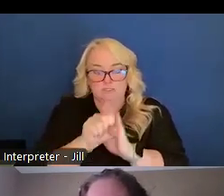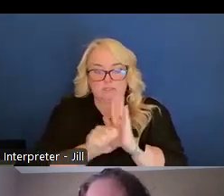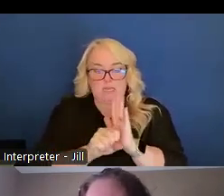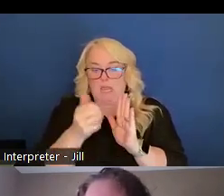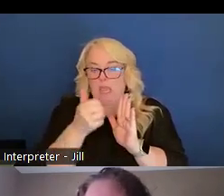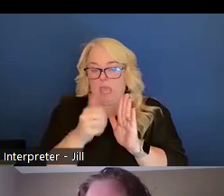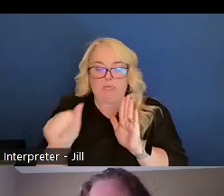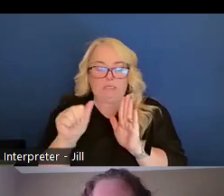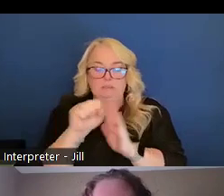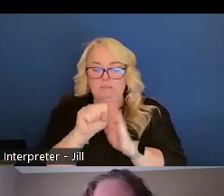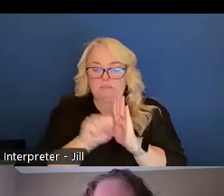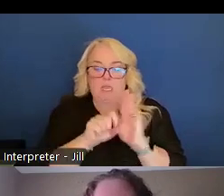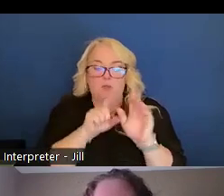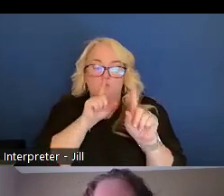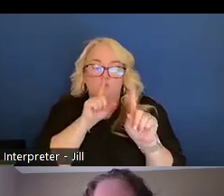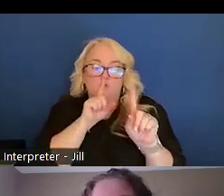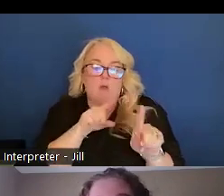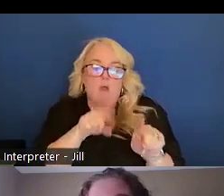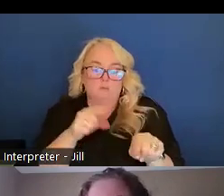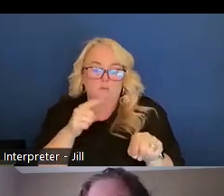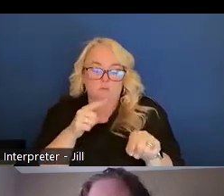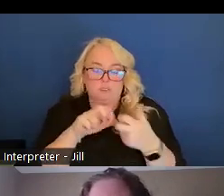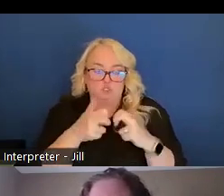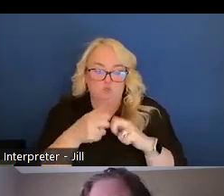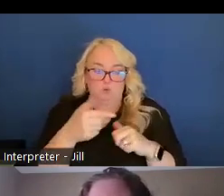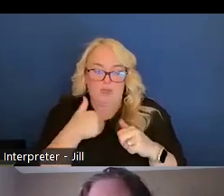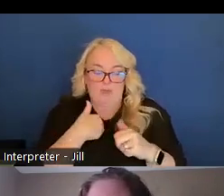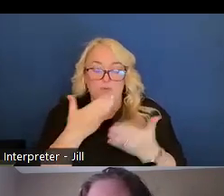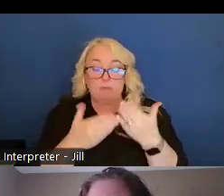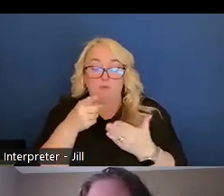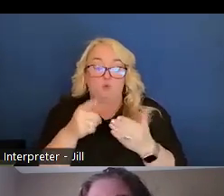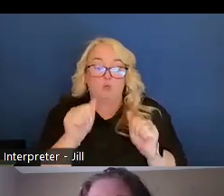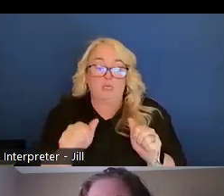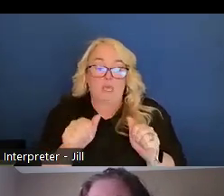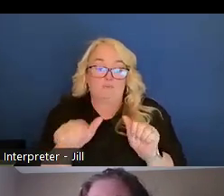for example, you may follow-up your comments to the state on